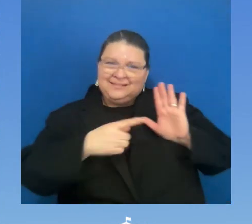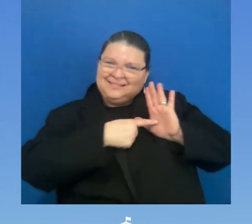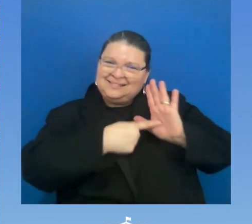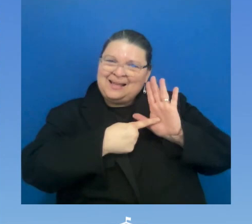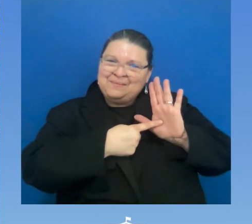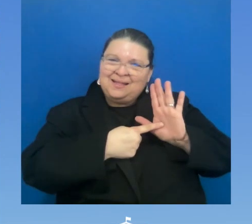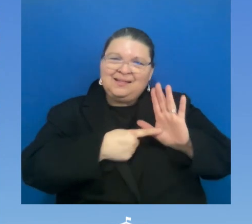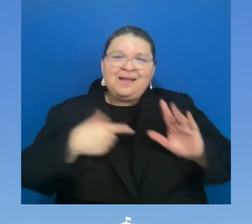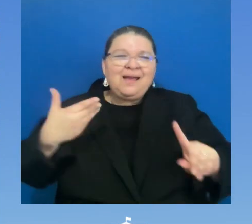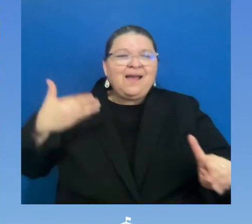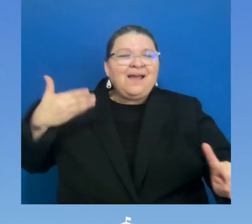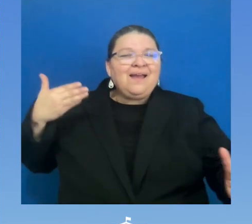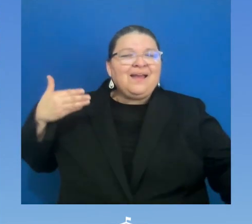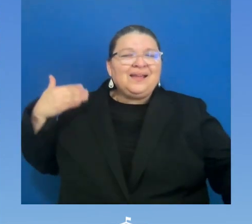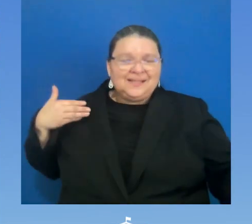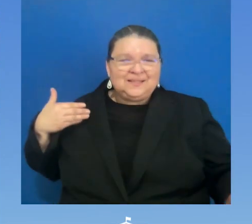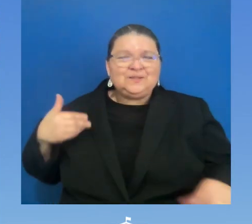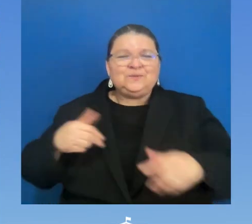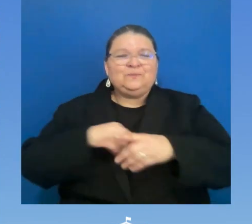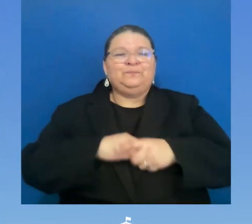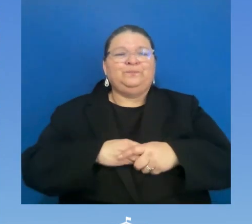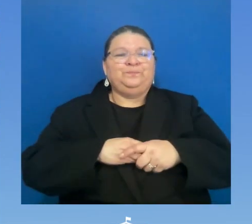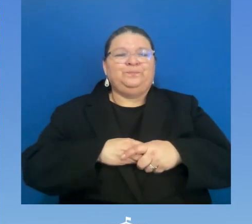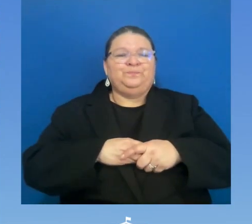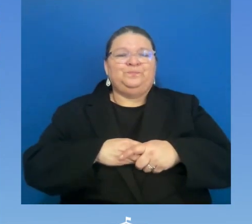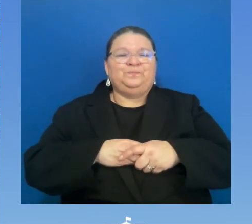being able to call it -- I'm talking to Pinoe -- after camp